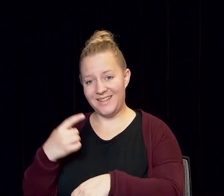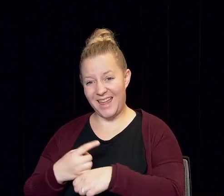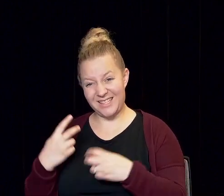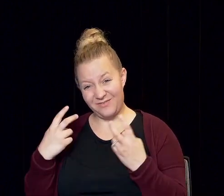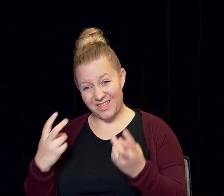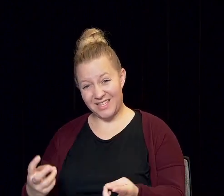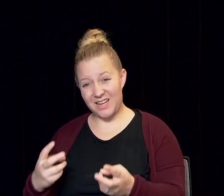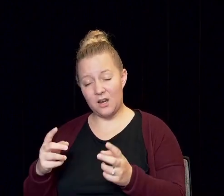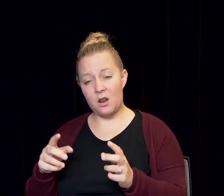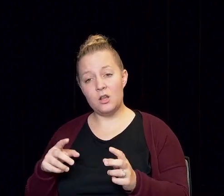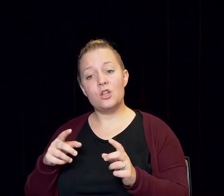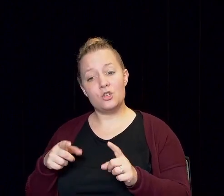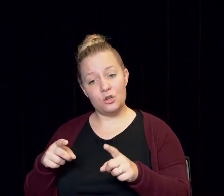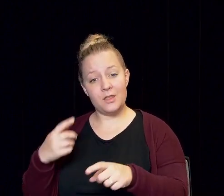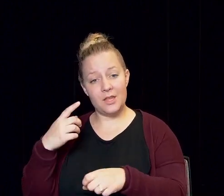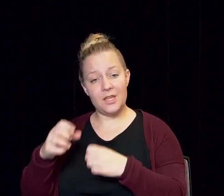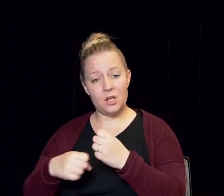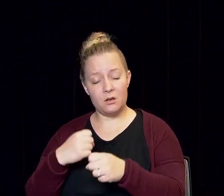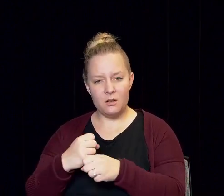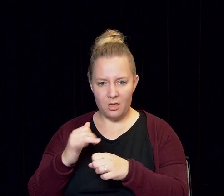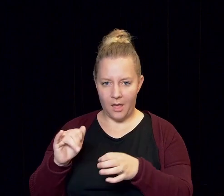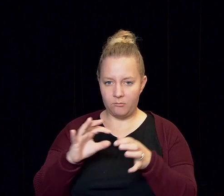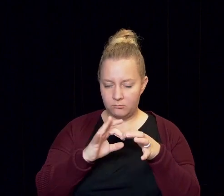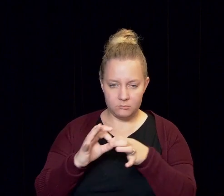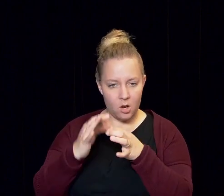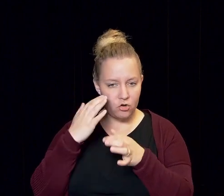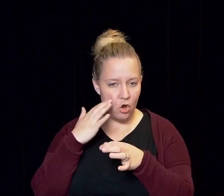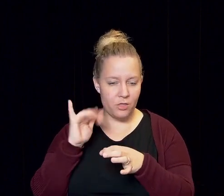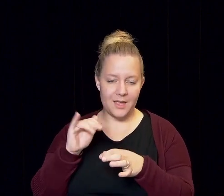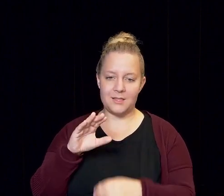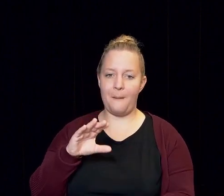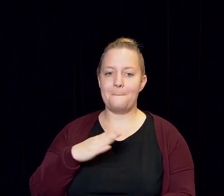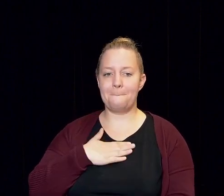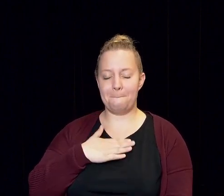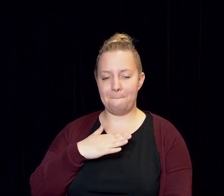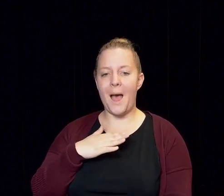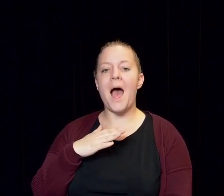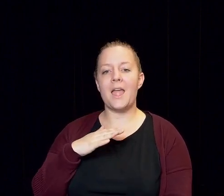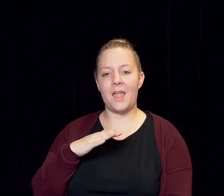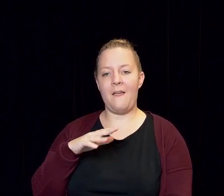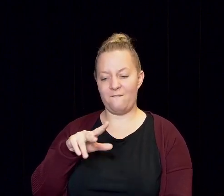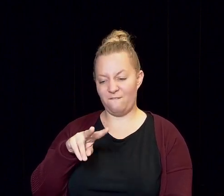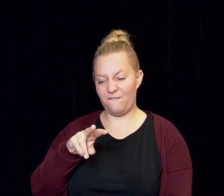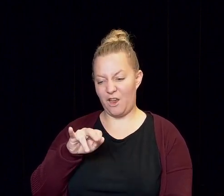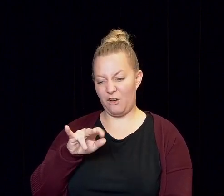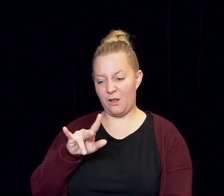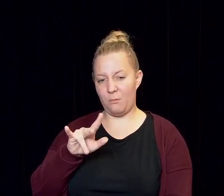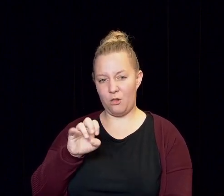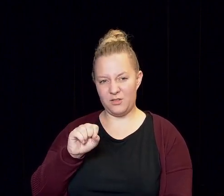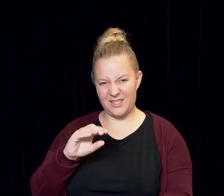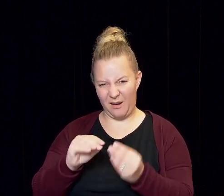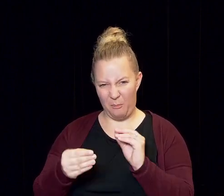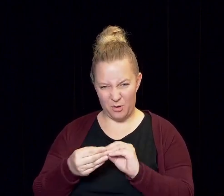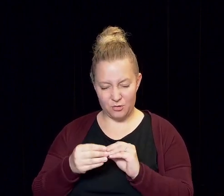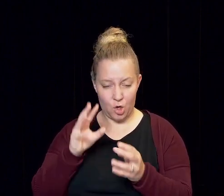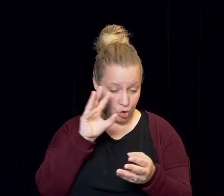that are being asked about in relationship, I know that those are my variables, total cost